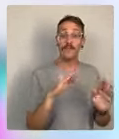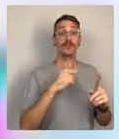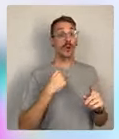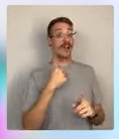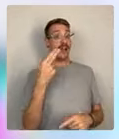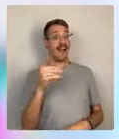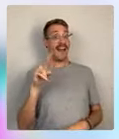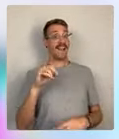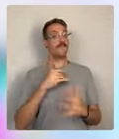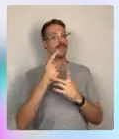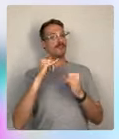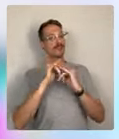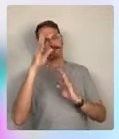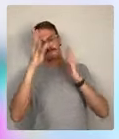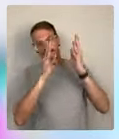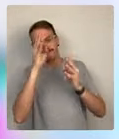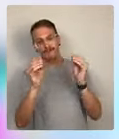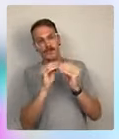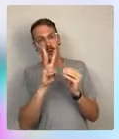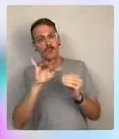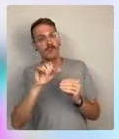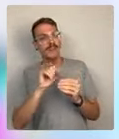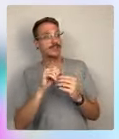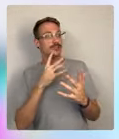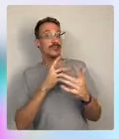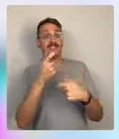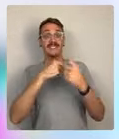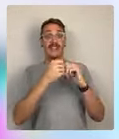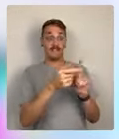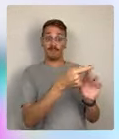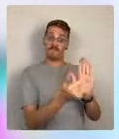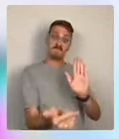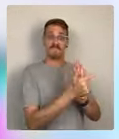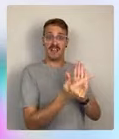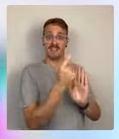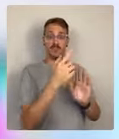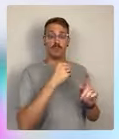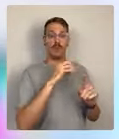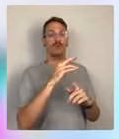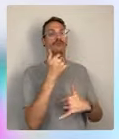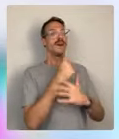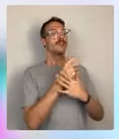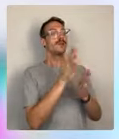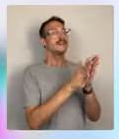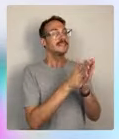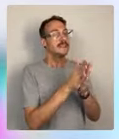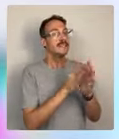And so, at Hive, we take the approach of thinking through more creative ways of instead of explicitly banning someone,